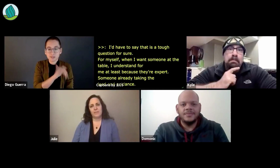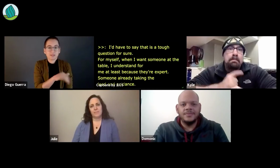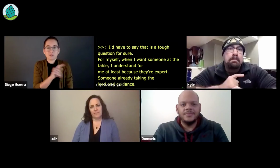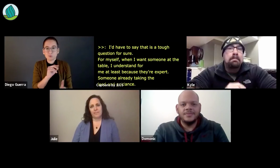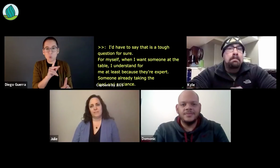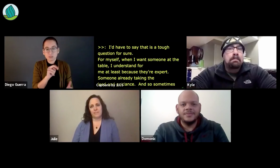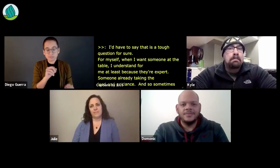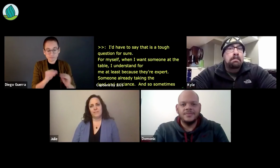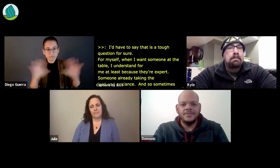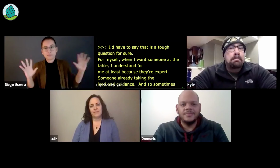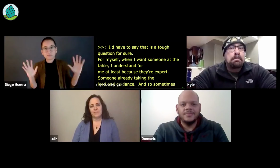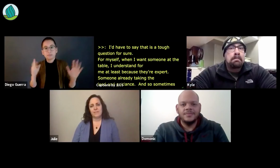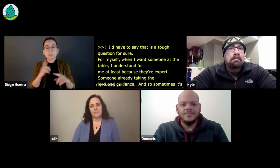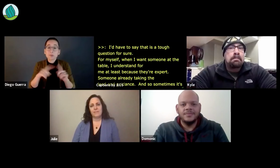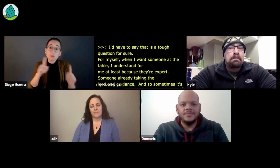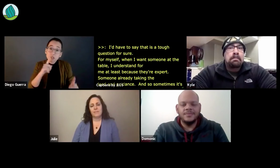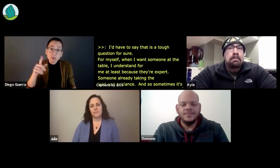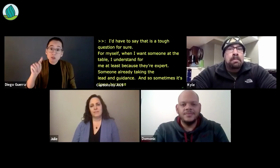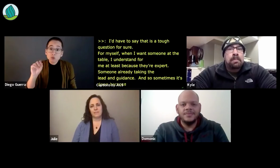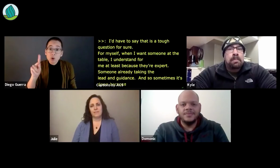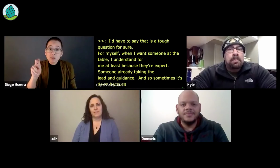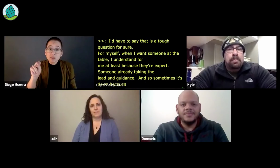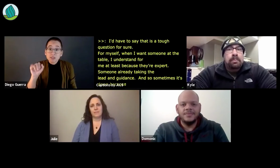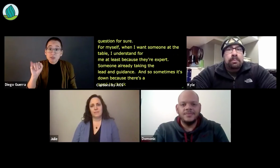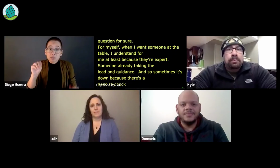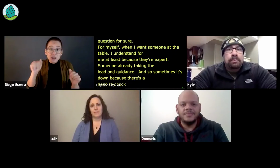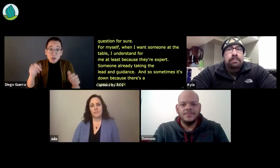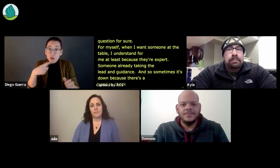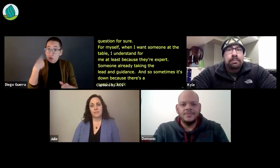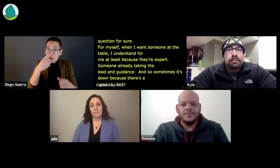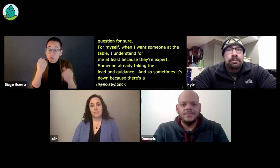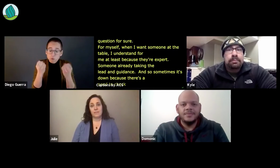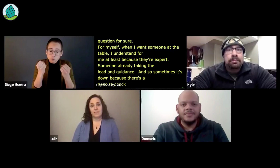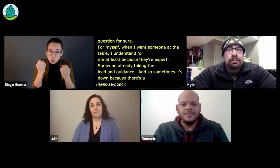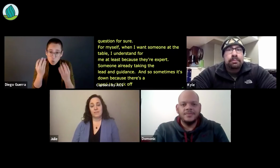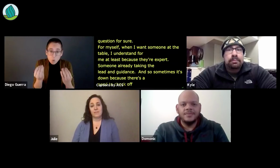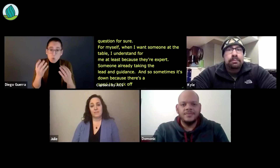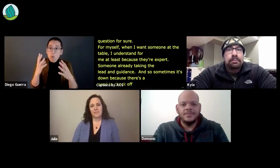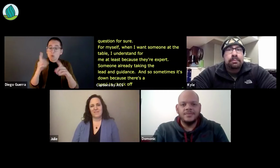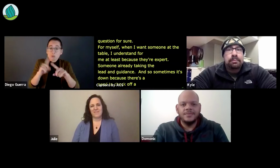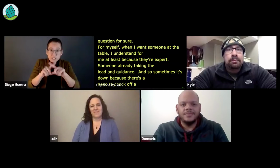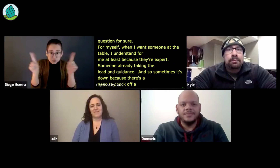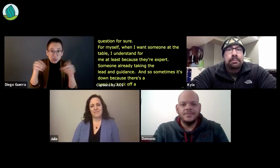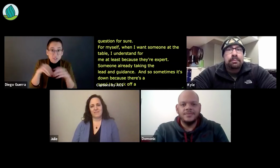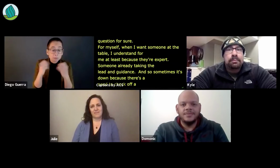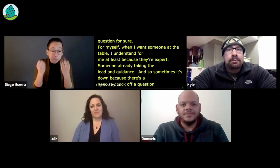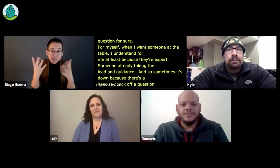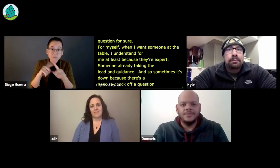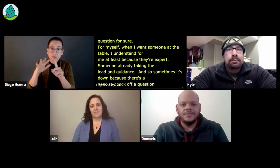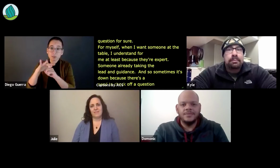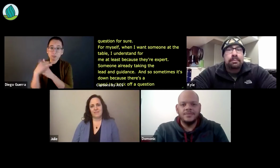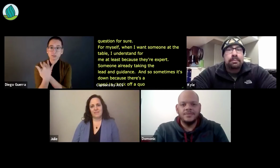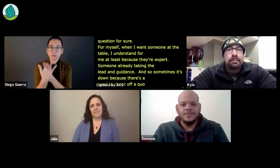blatant and obvious tokenism. Tokenism can take on many forms within many different contexts